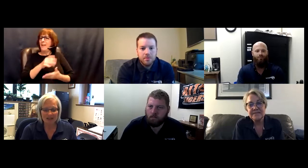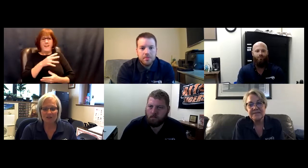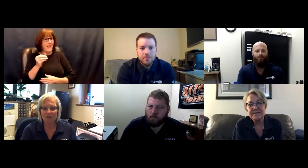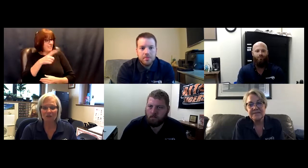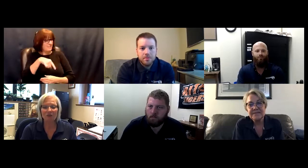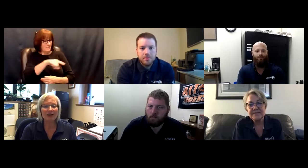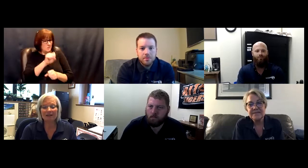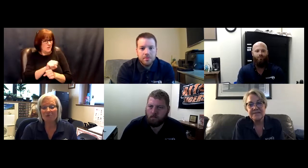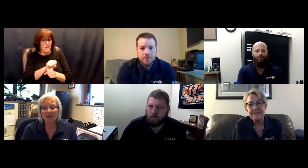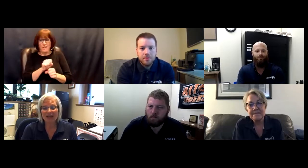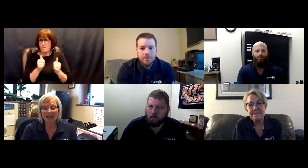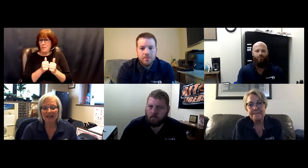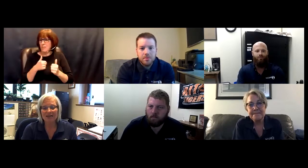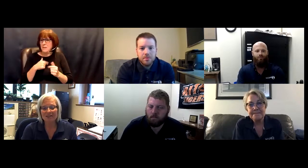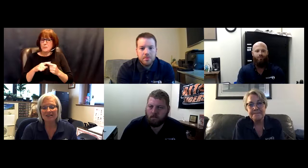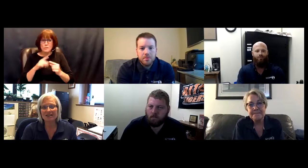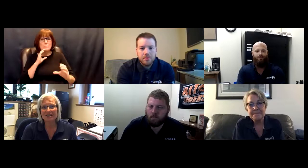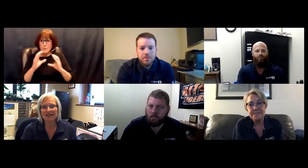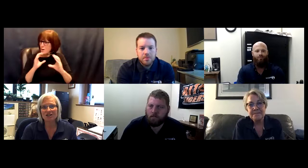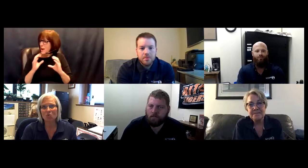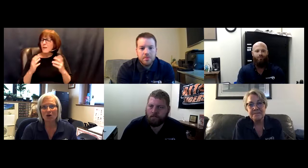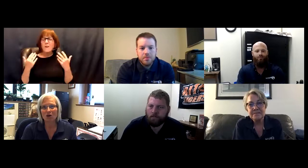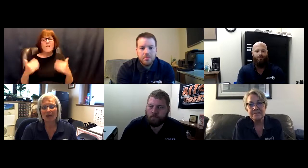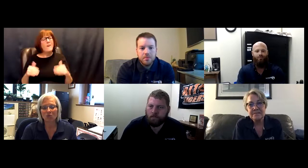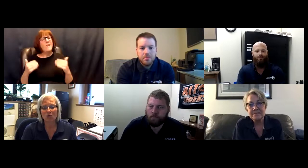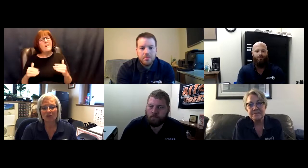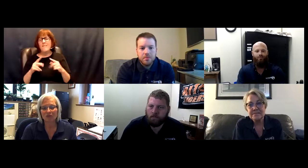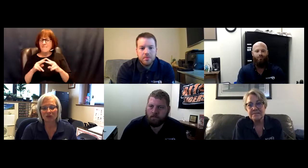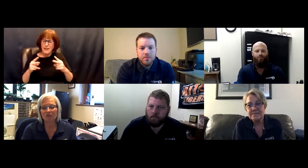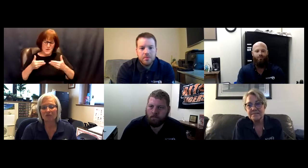to communicate and it was just such a welcoming and wonderful